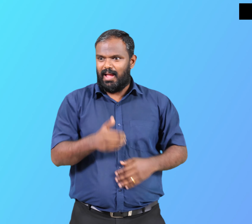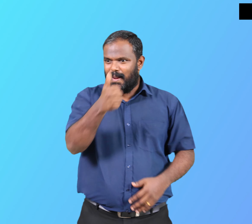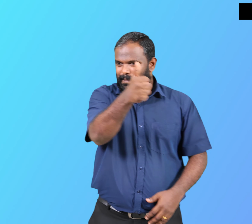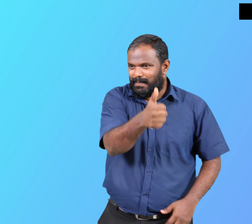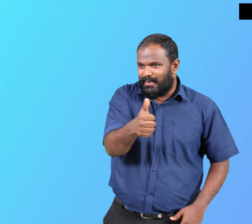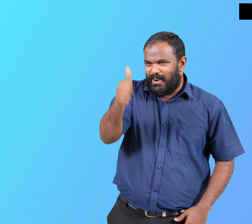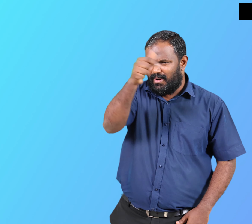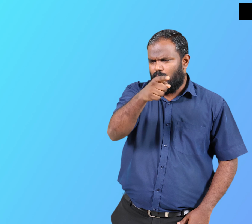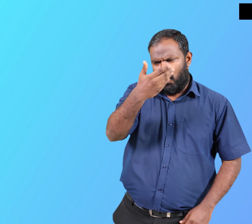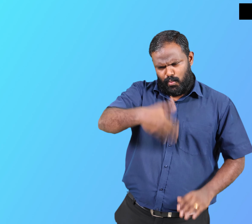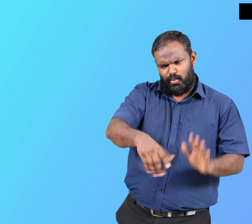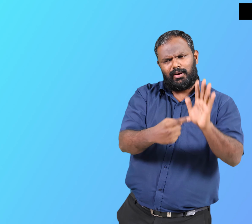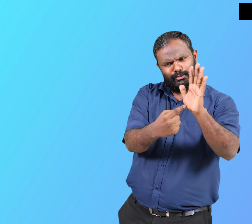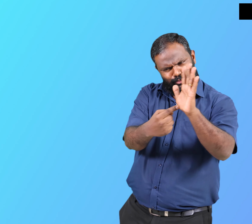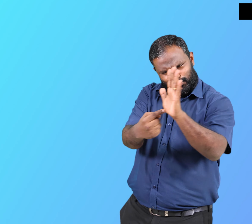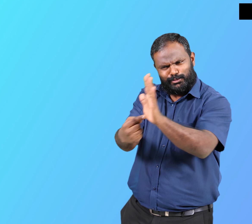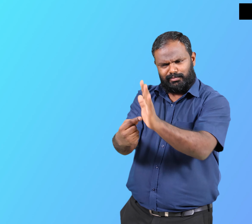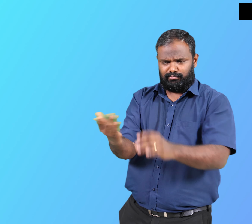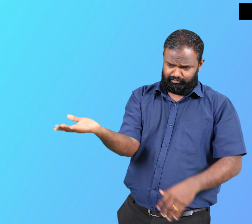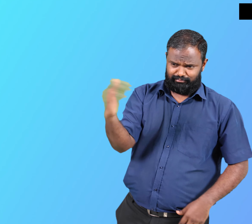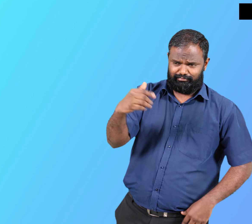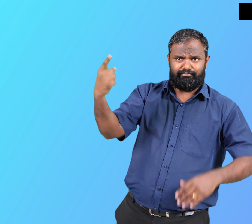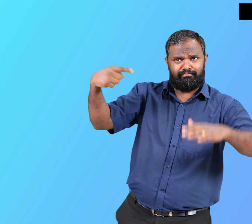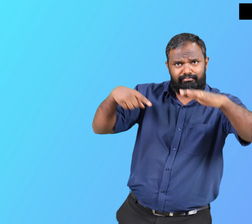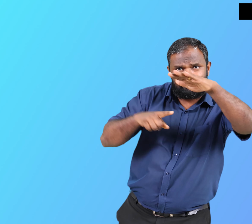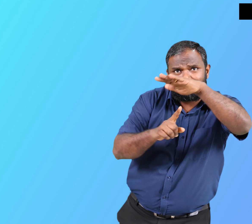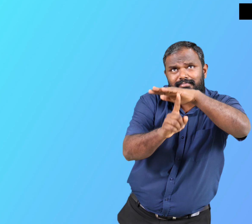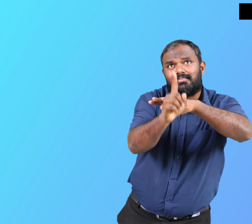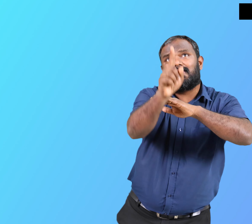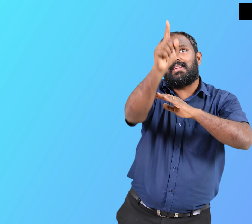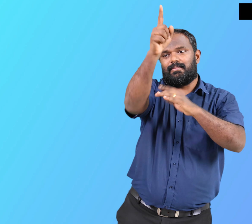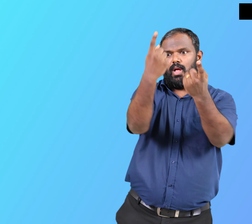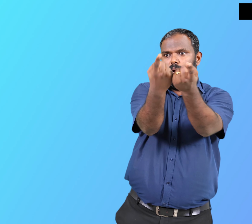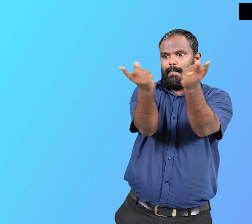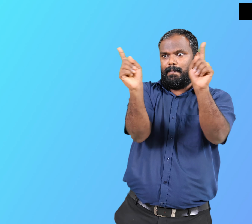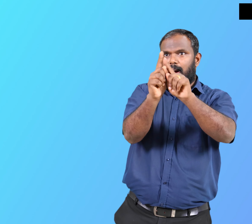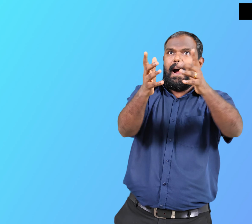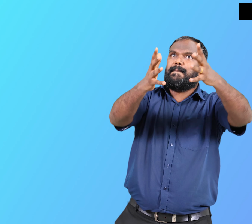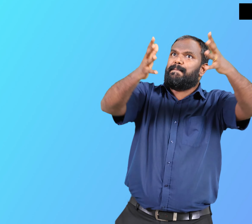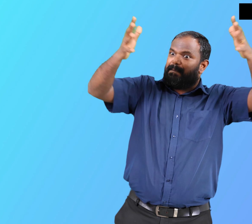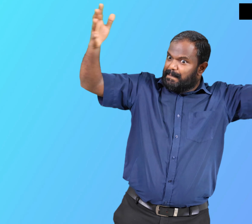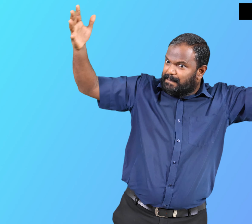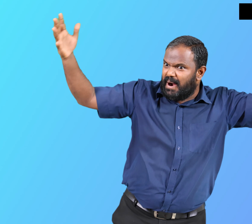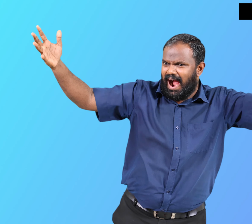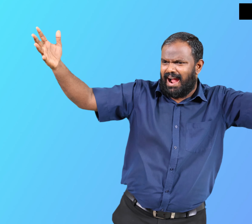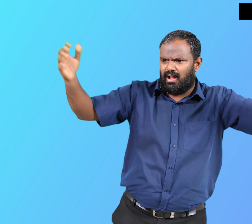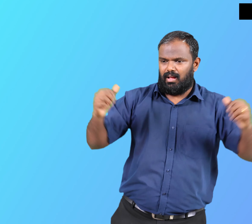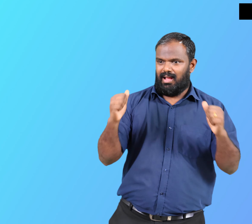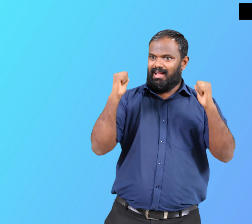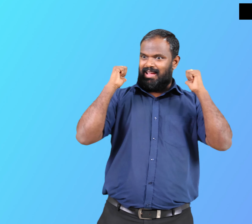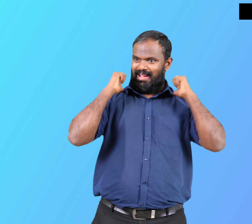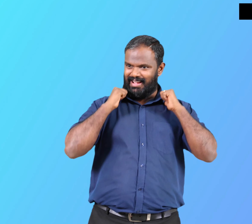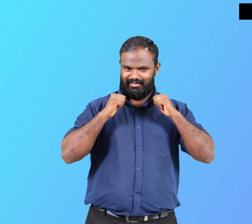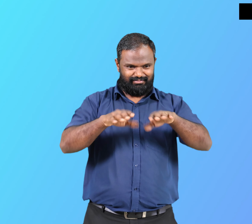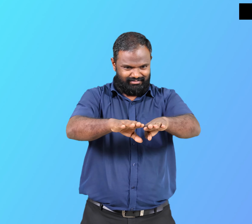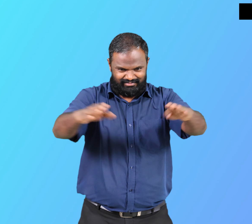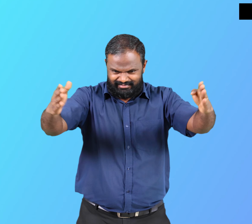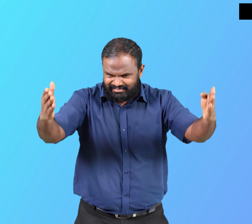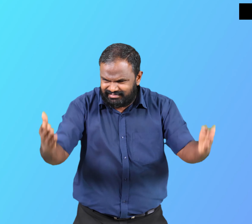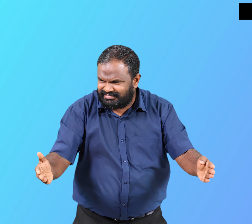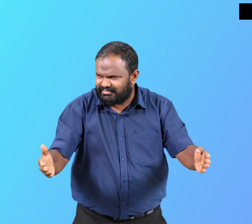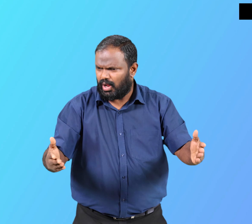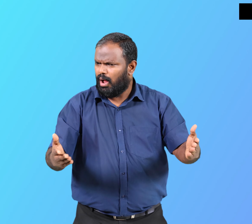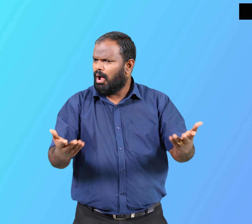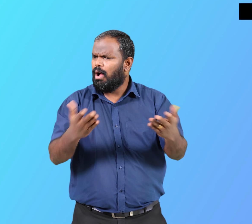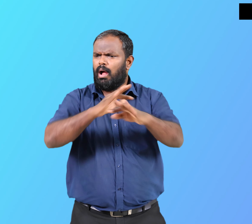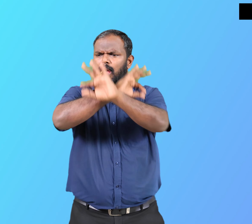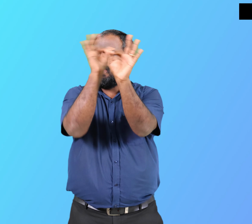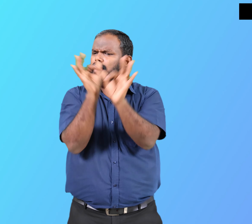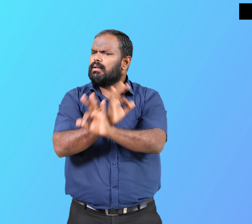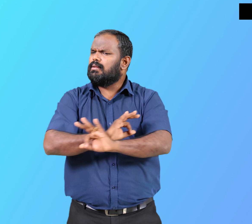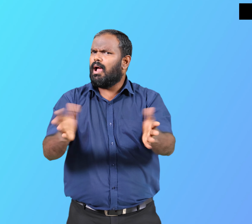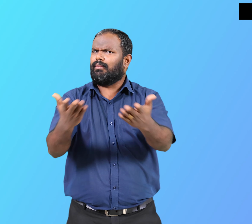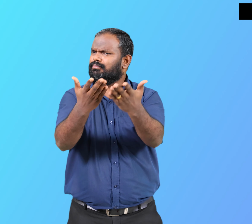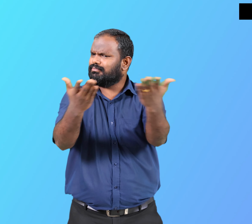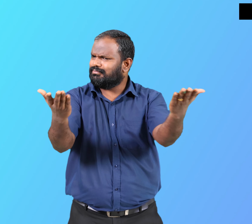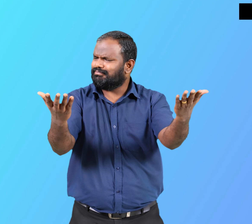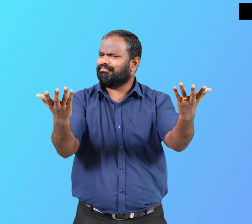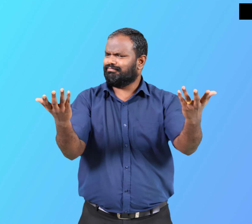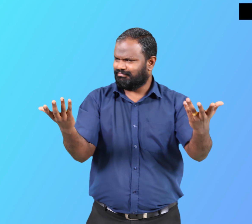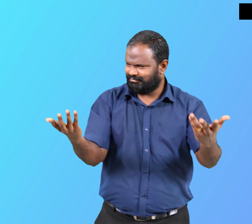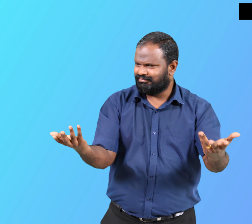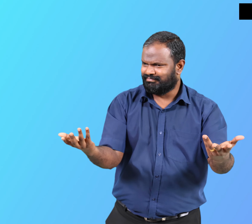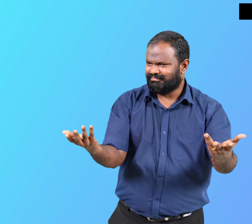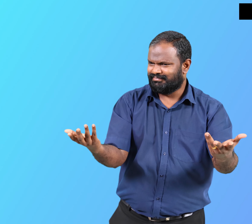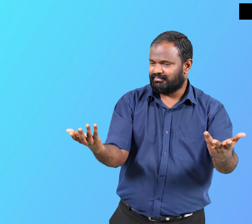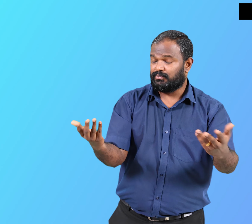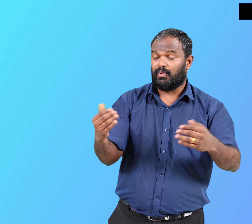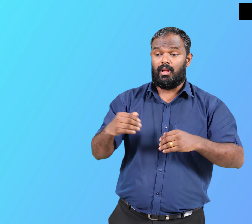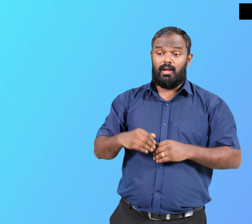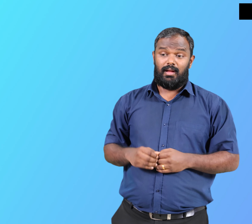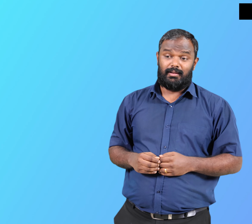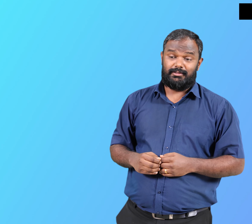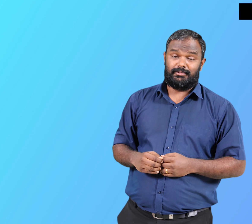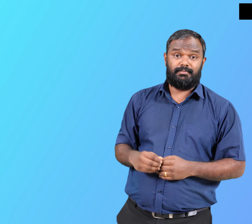Then the owner will show you a large room upstairs that is ready for us. Prepare the meal there.”